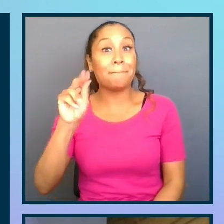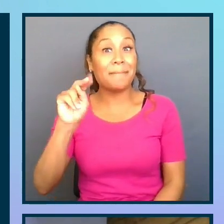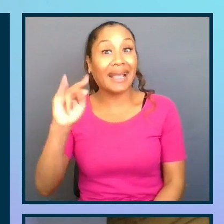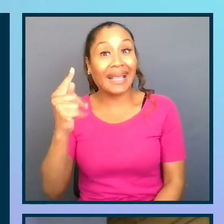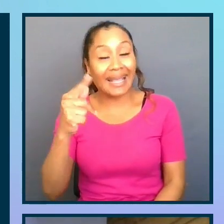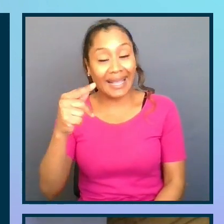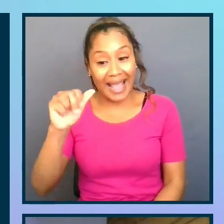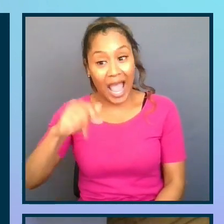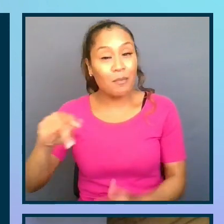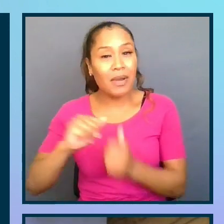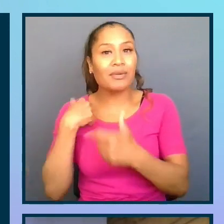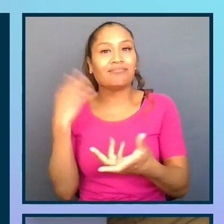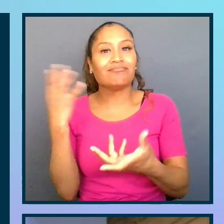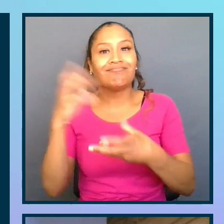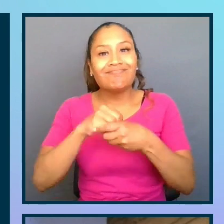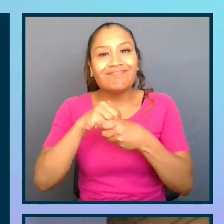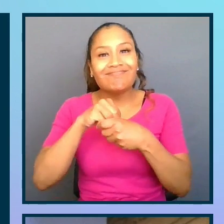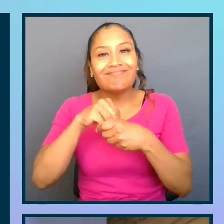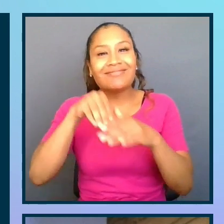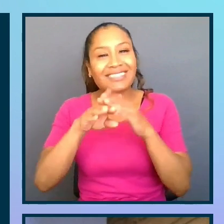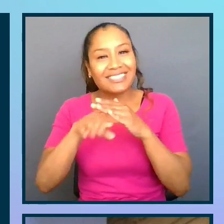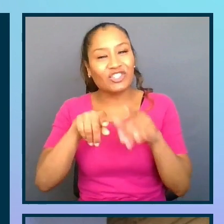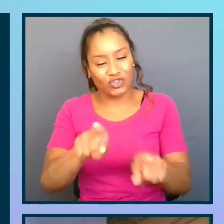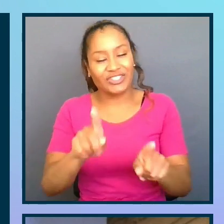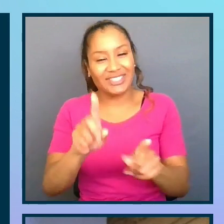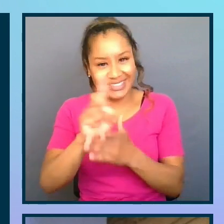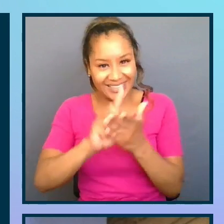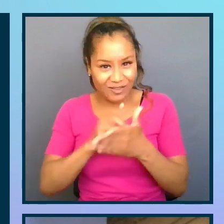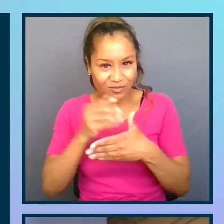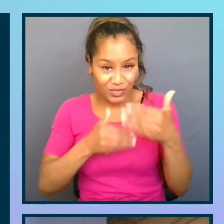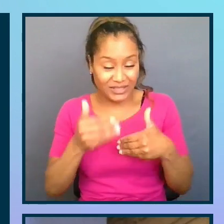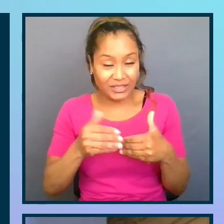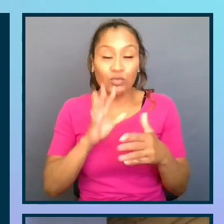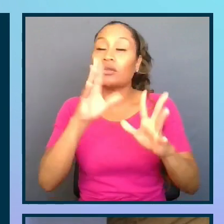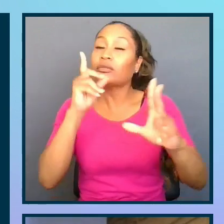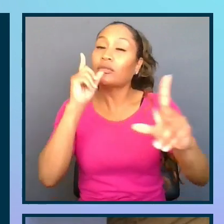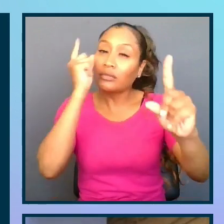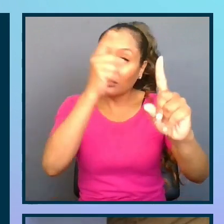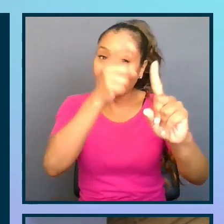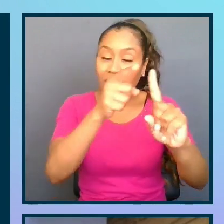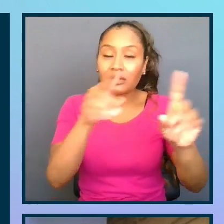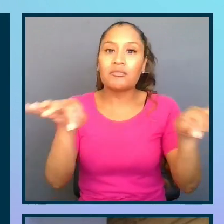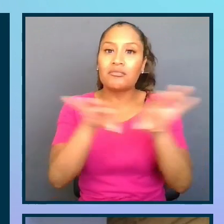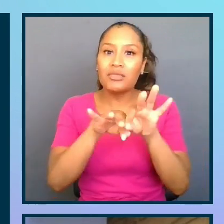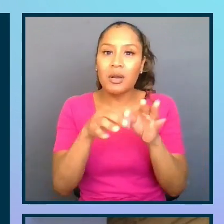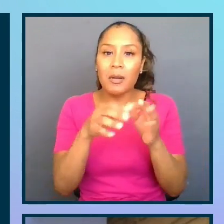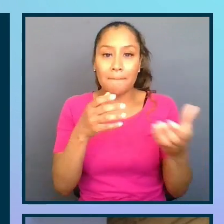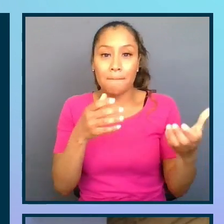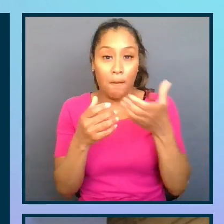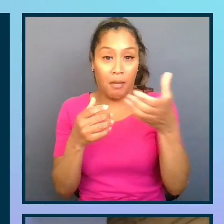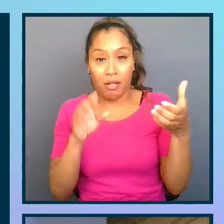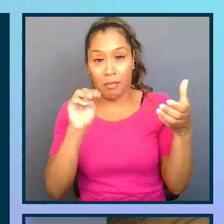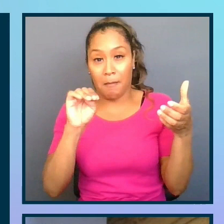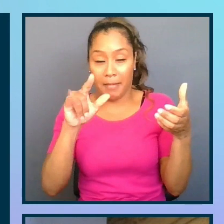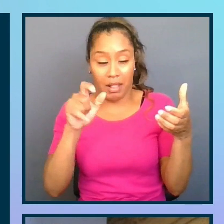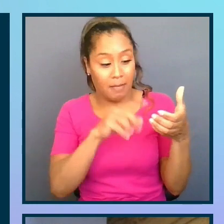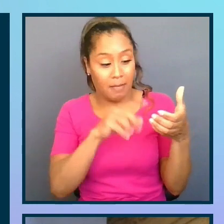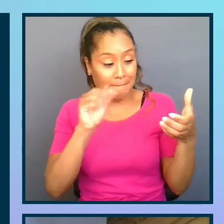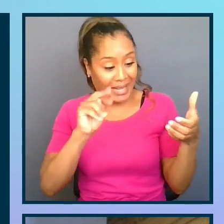into the design process with the ultimate aim of ensuring that our mobile banking app is accessible by design.